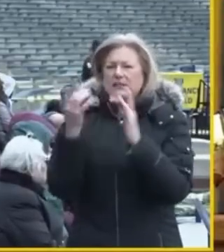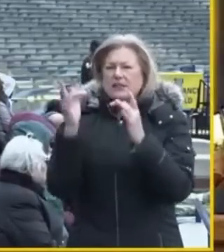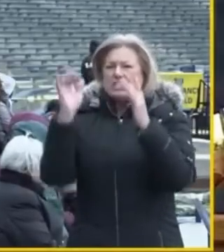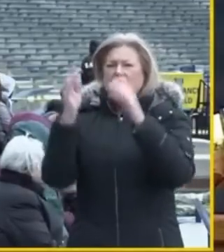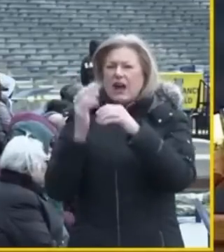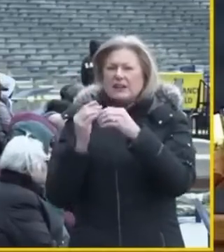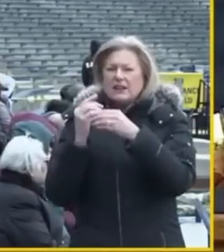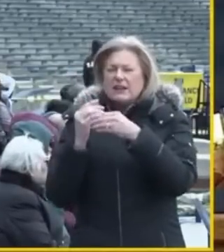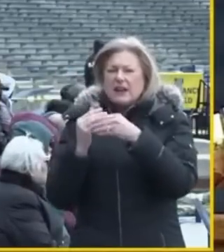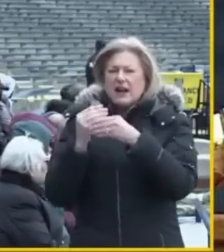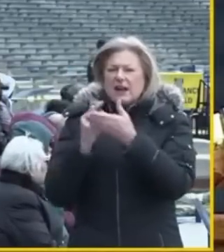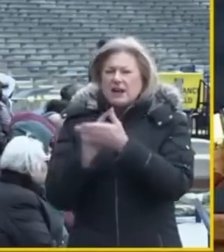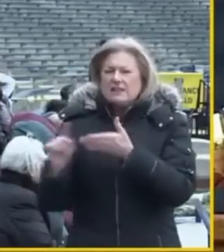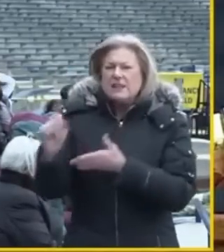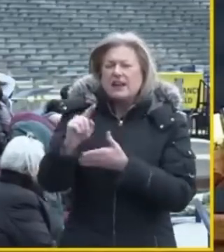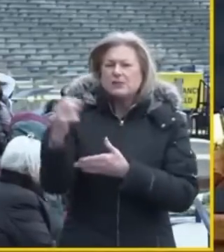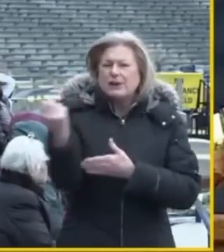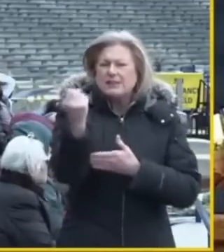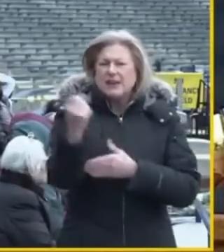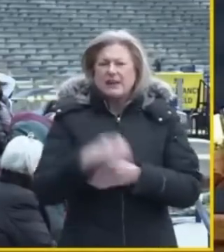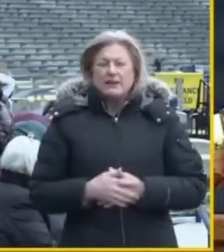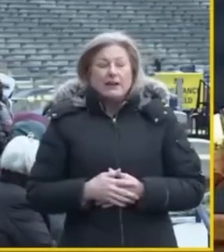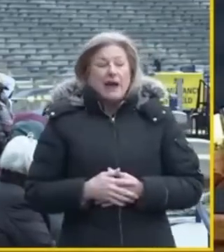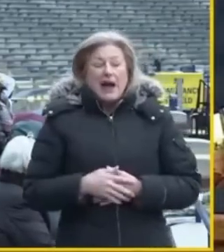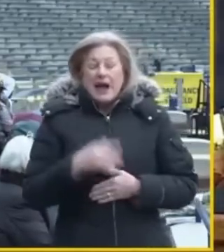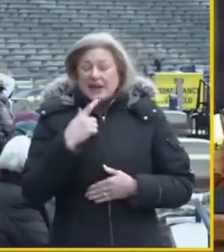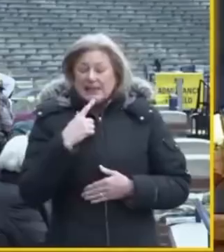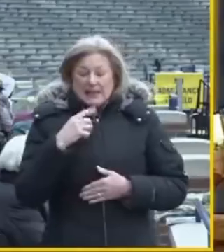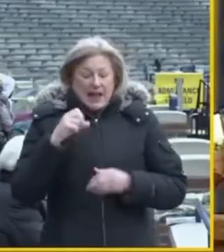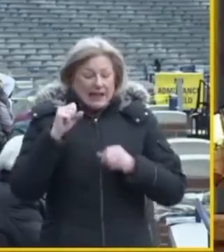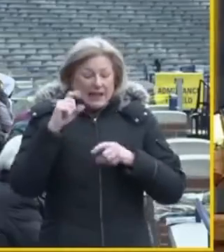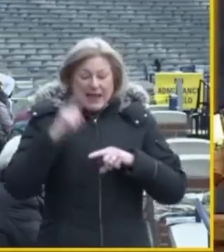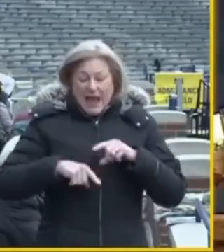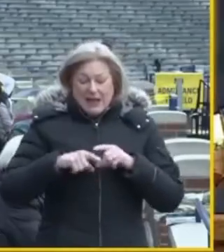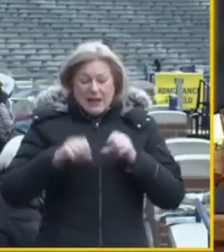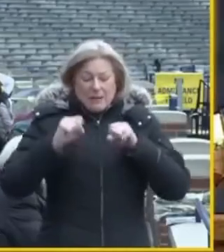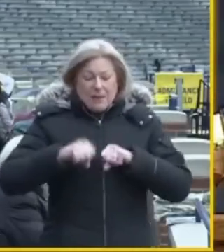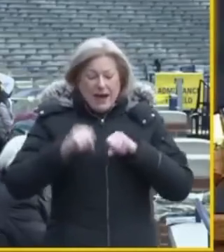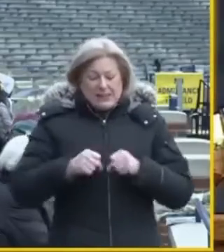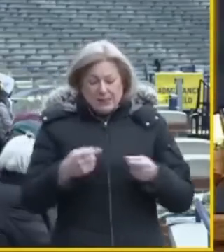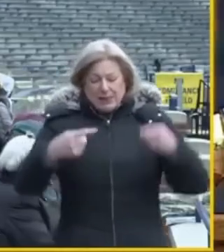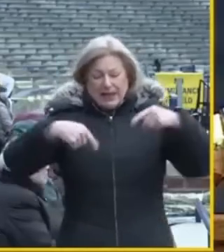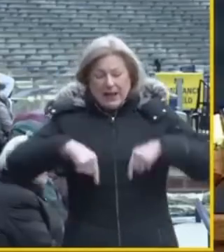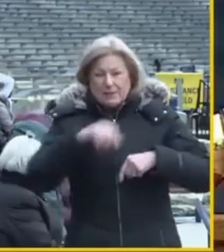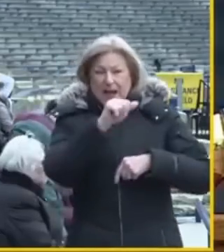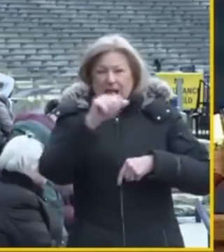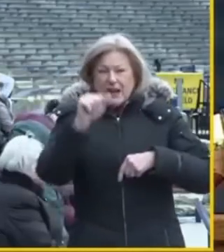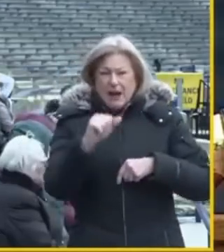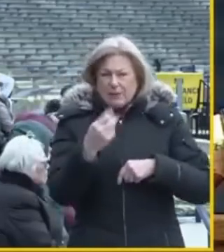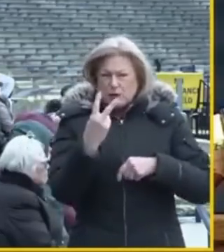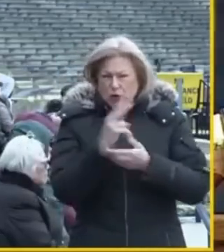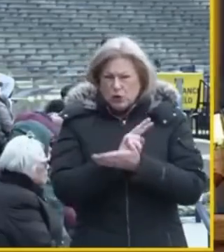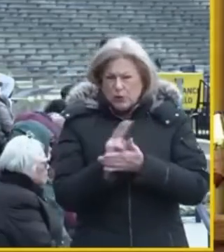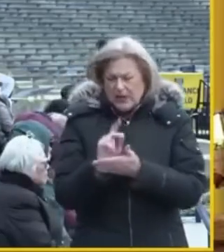So, yes, I said I couldn't possibly come to Ann Arbor two weeks in a row that just felt overwhelming.